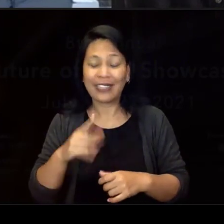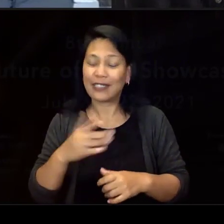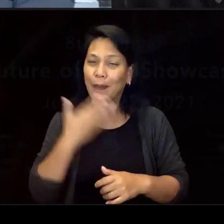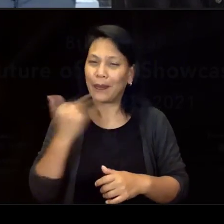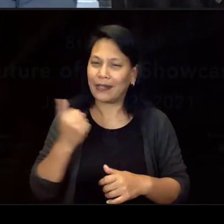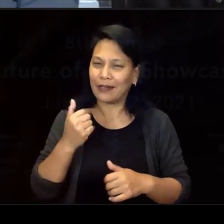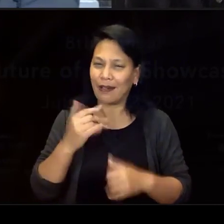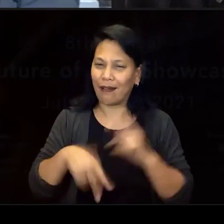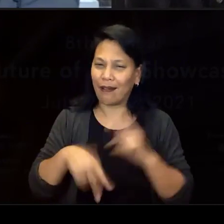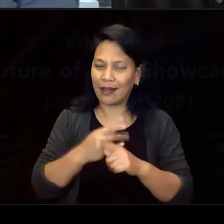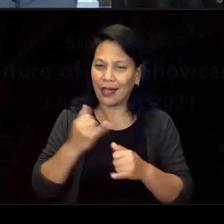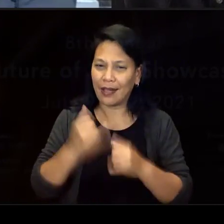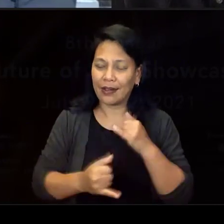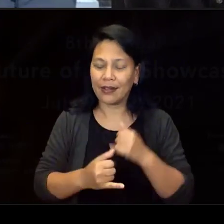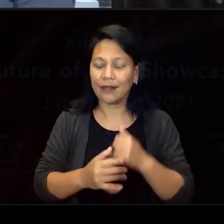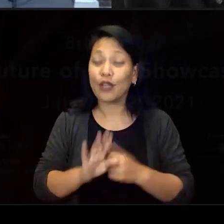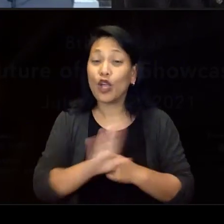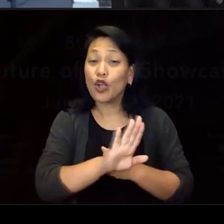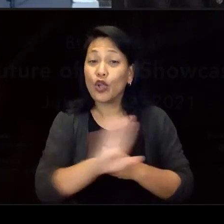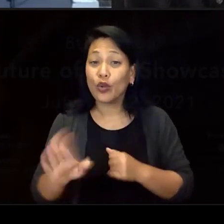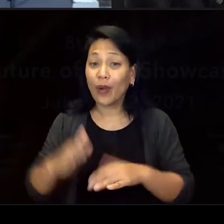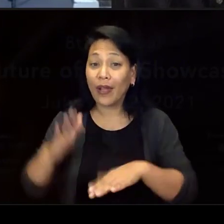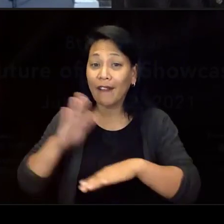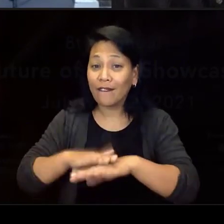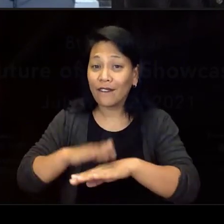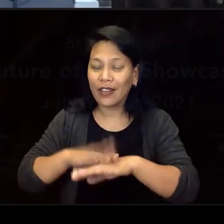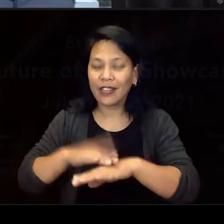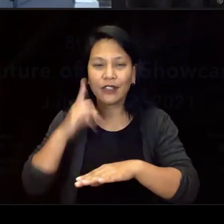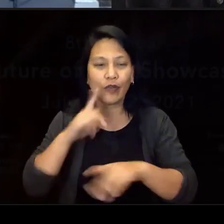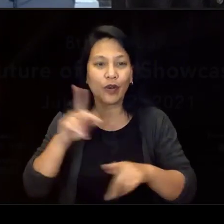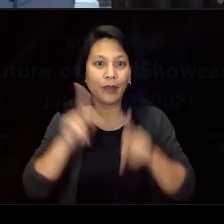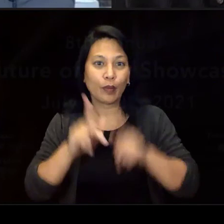What advice would you give for people who are emerging artists?